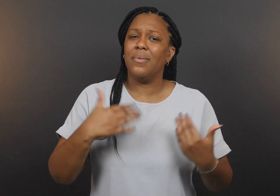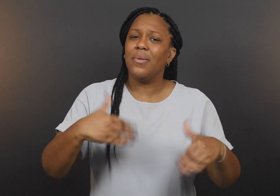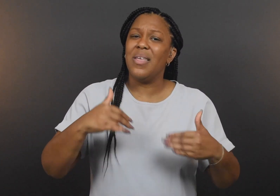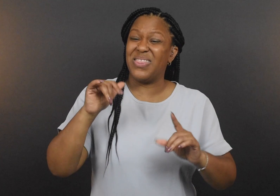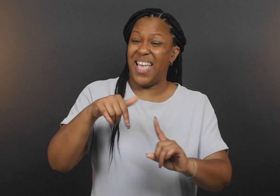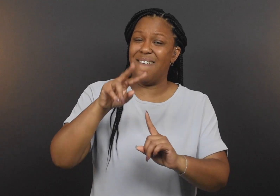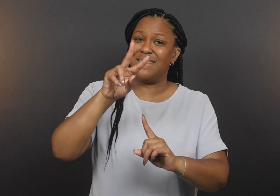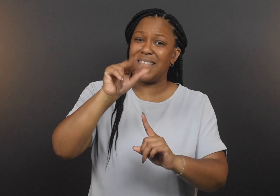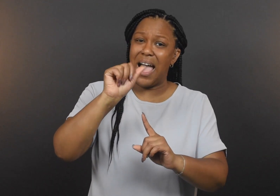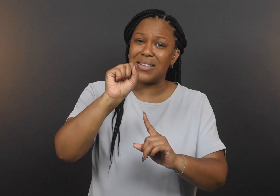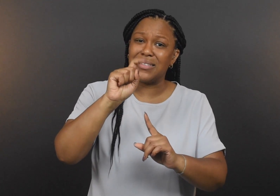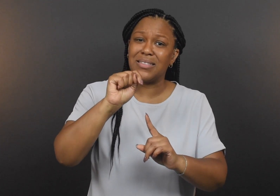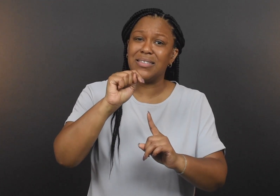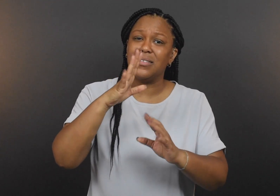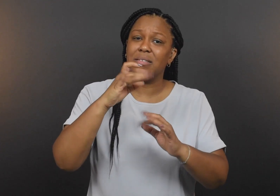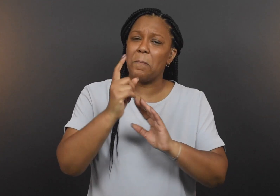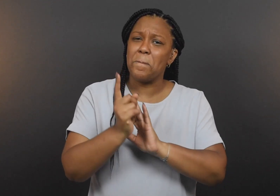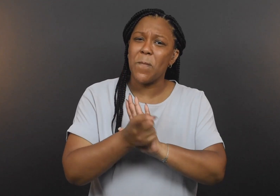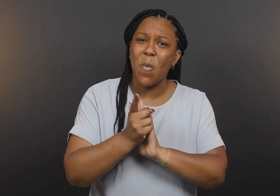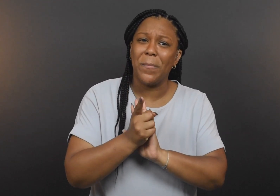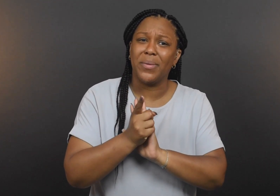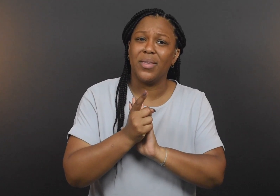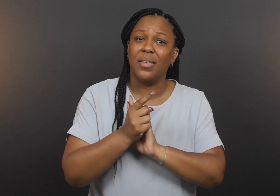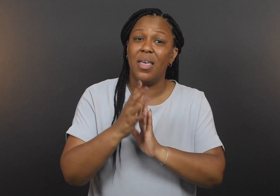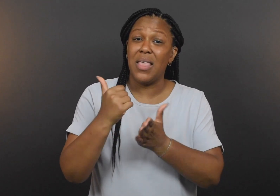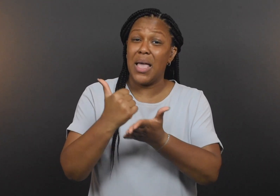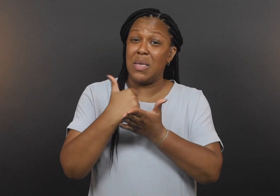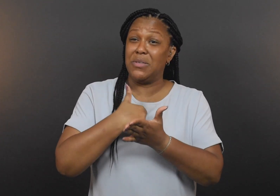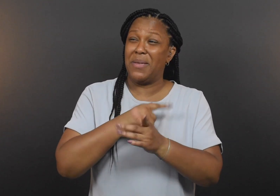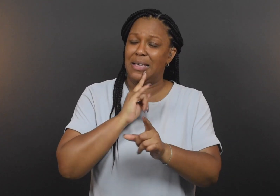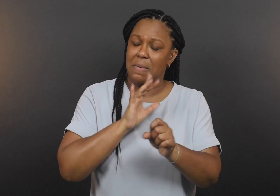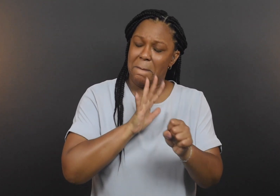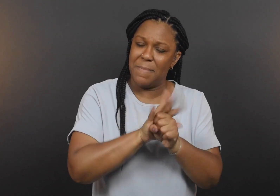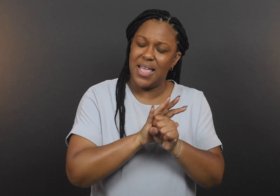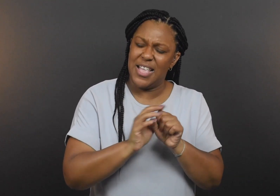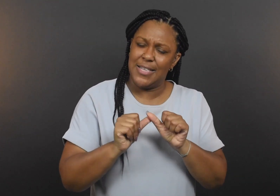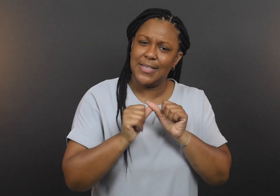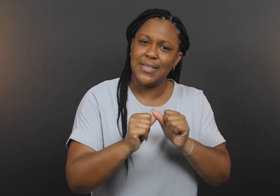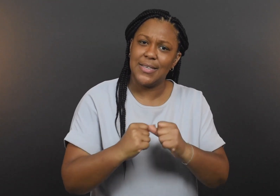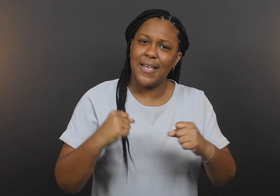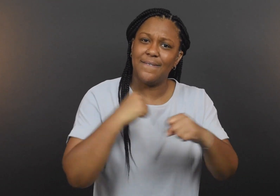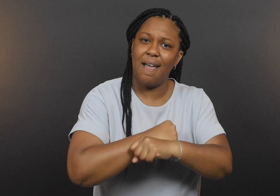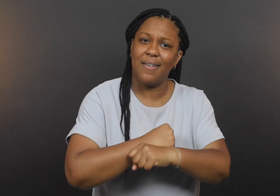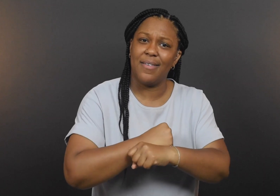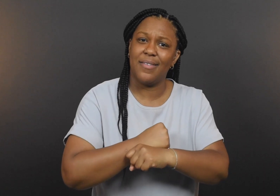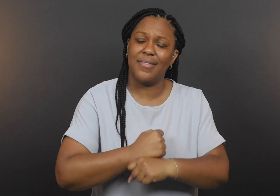“It is vast and momentous, and it keeps me committed to the fight.”